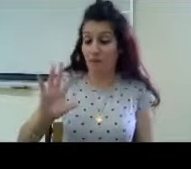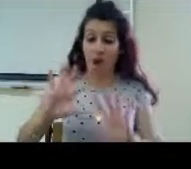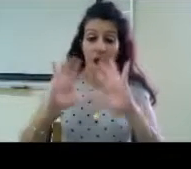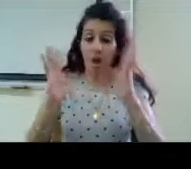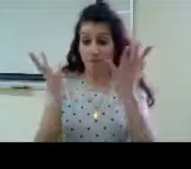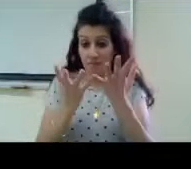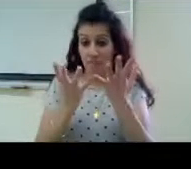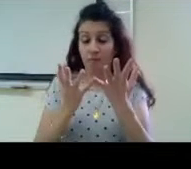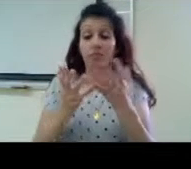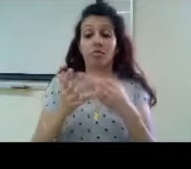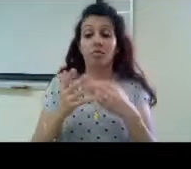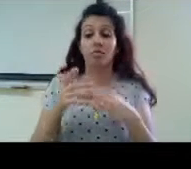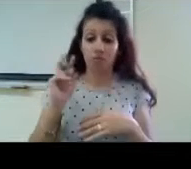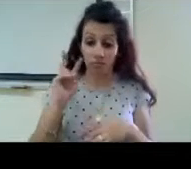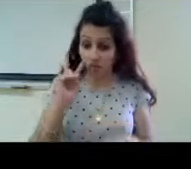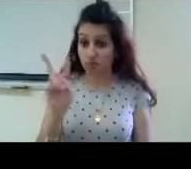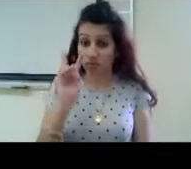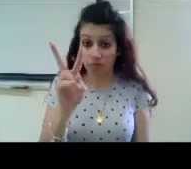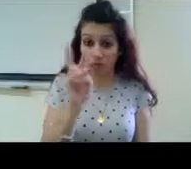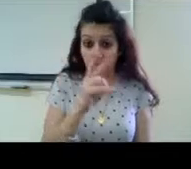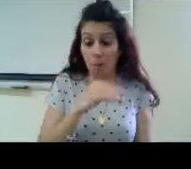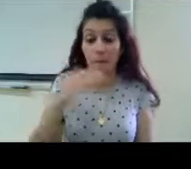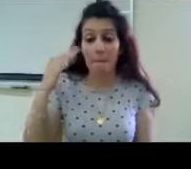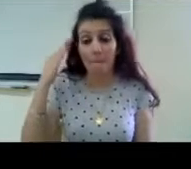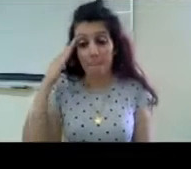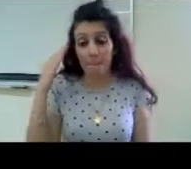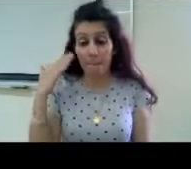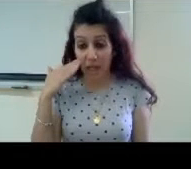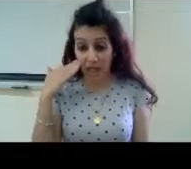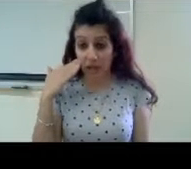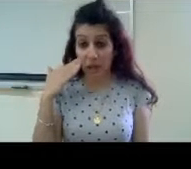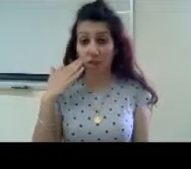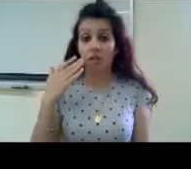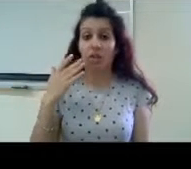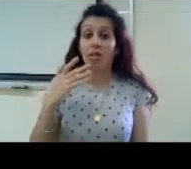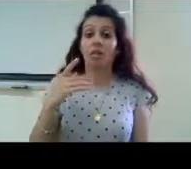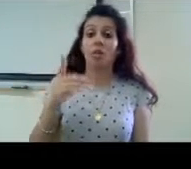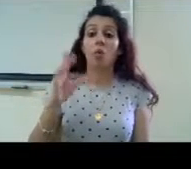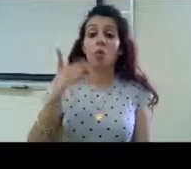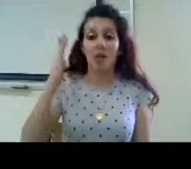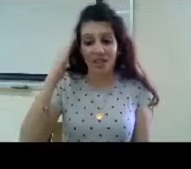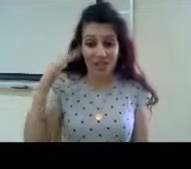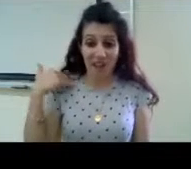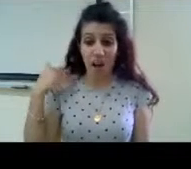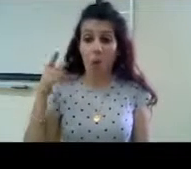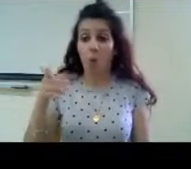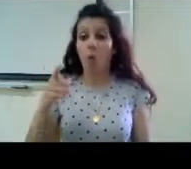coming into your house without food children cannot learn and therefore